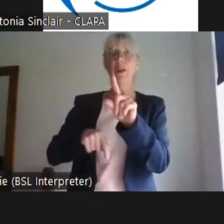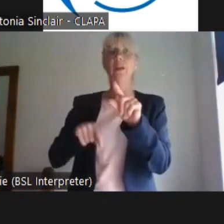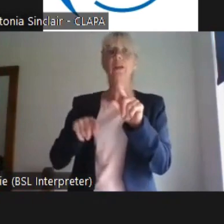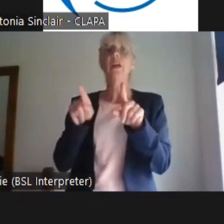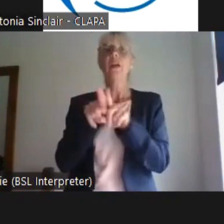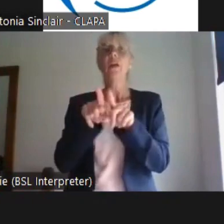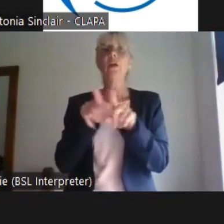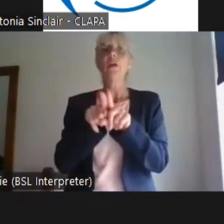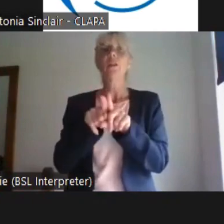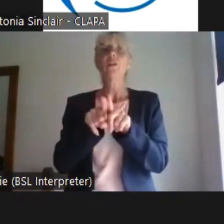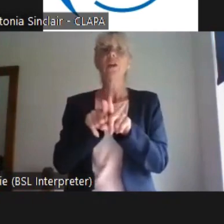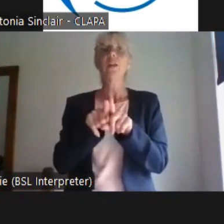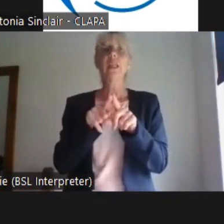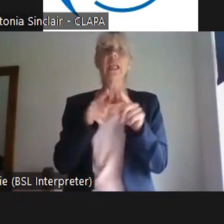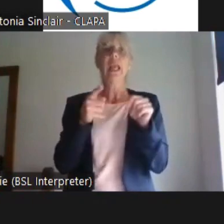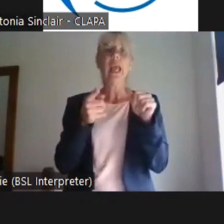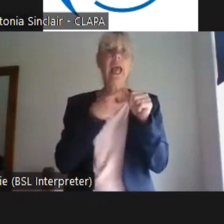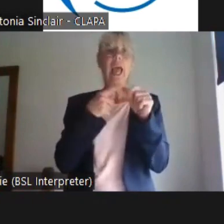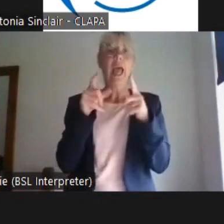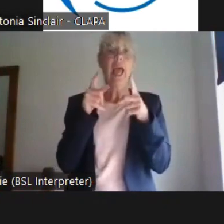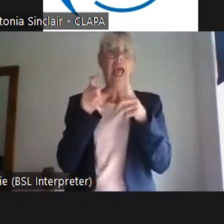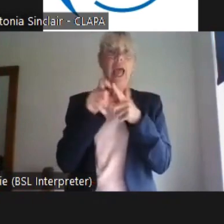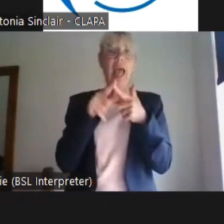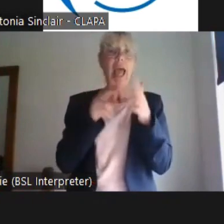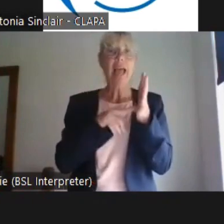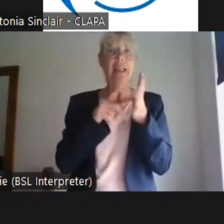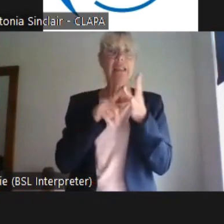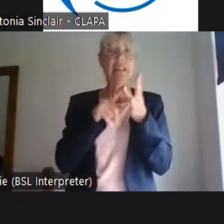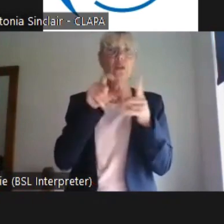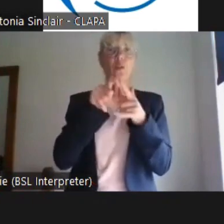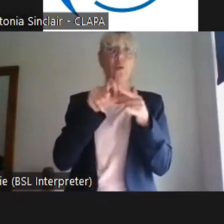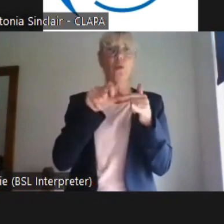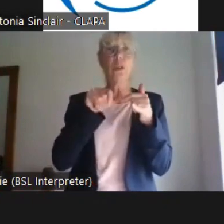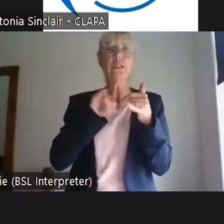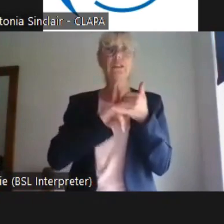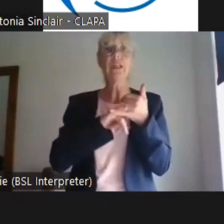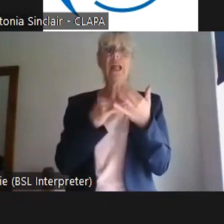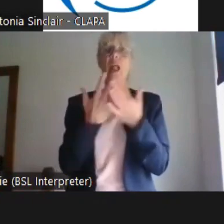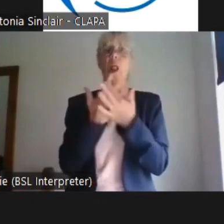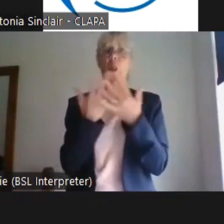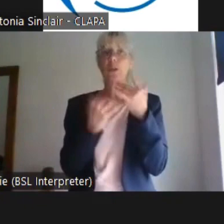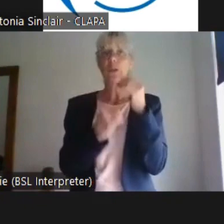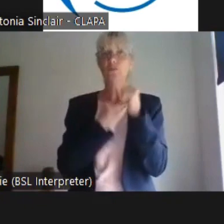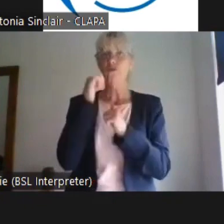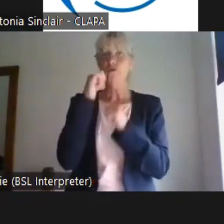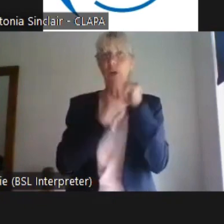adenoids you've got and lots of structures and structures of the soft palate and back wall of